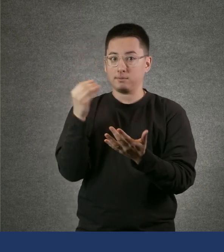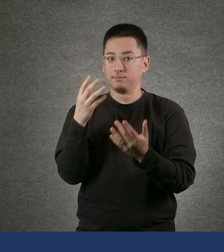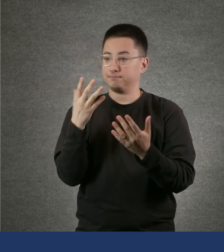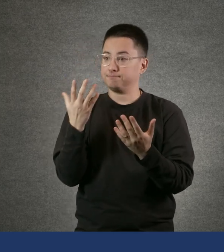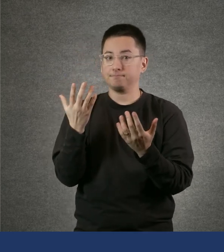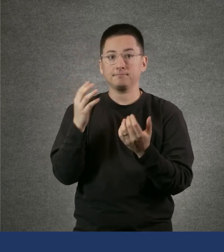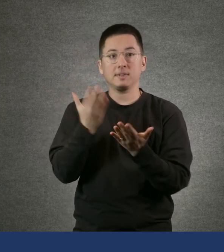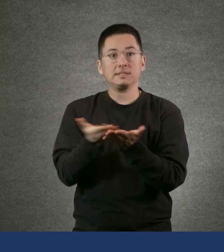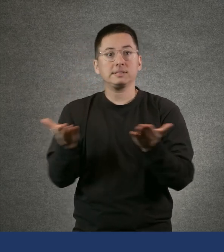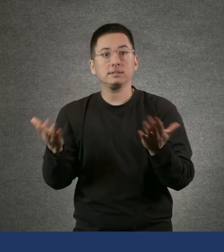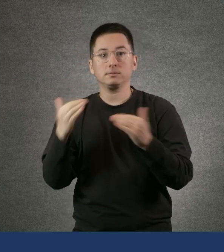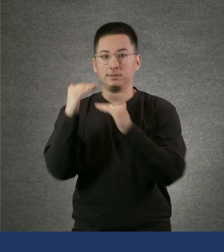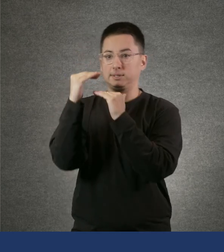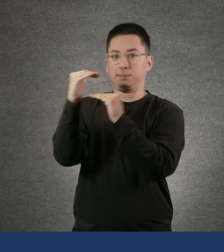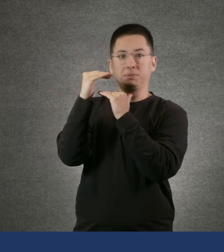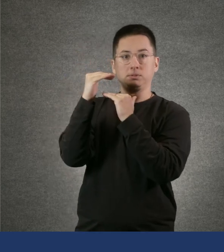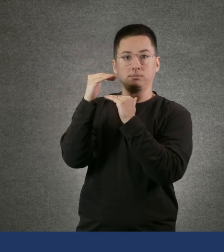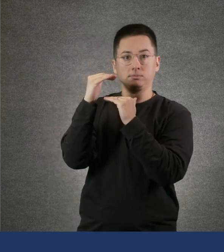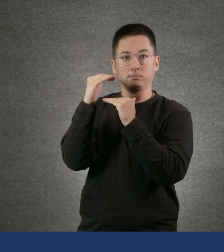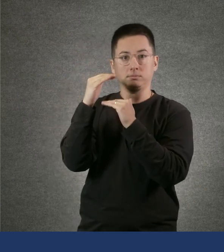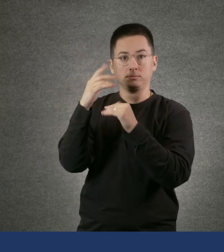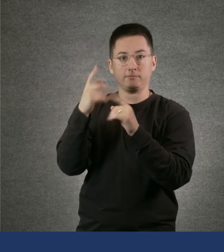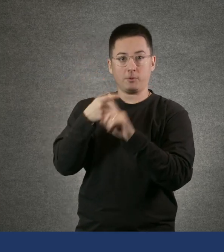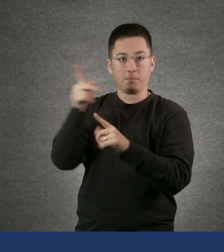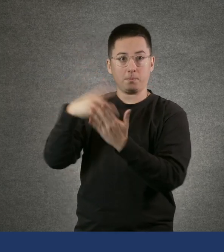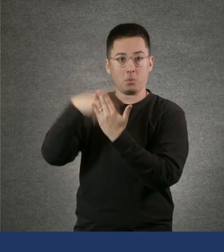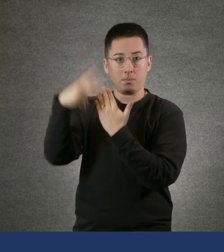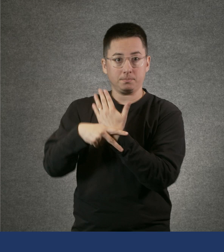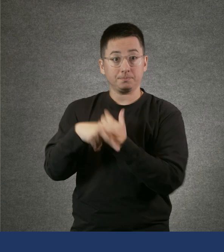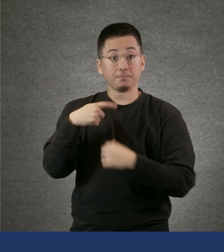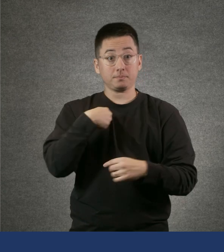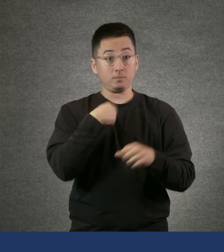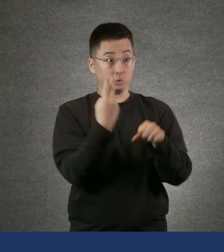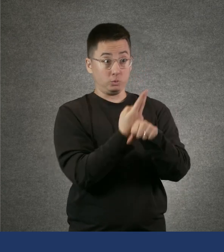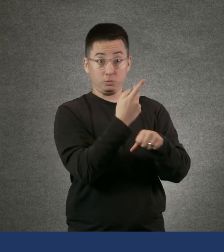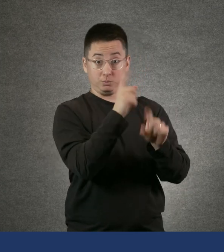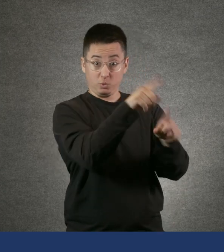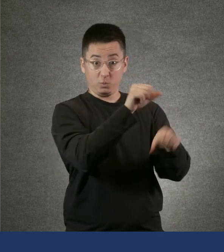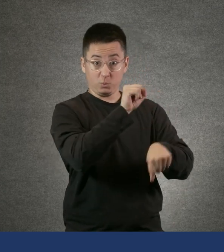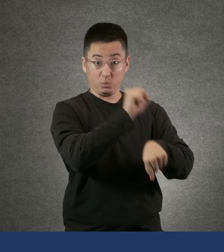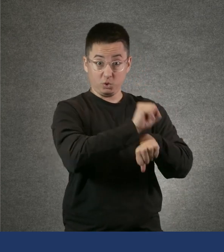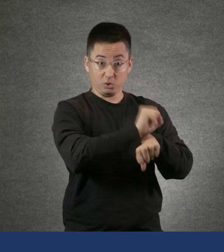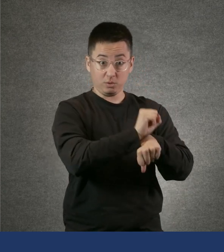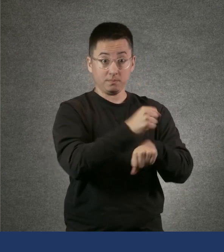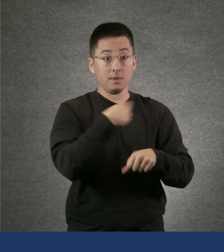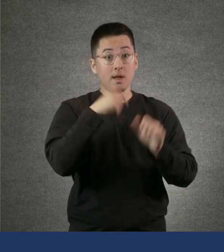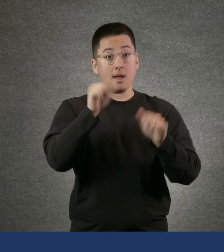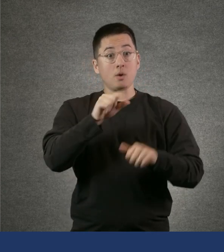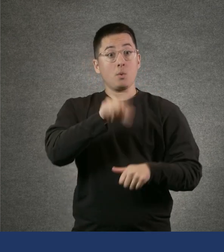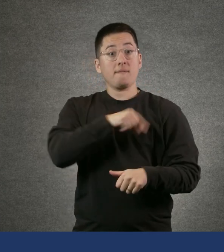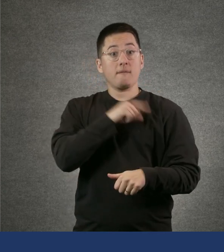limits for the program. Because I choose to work, I am able to qualify